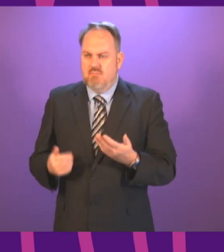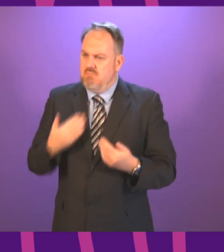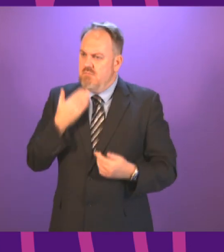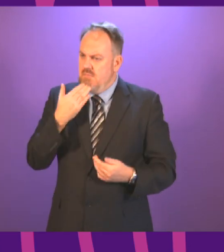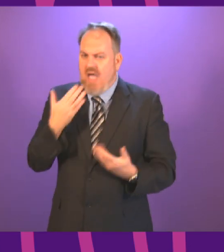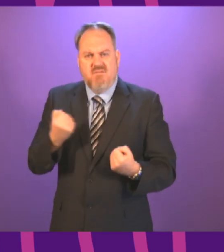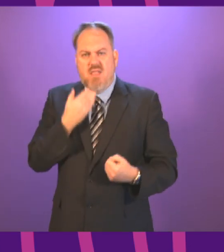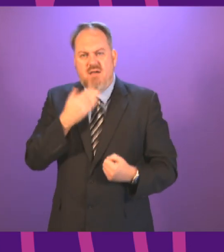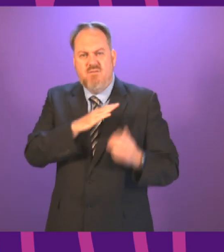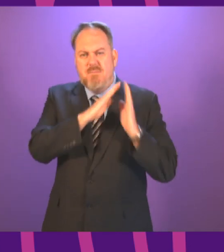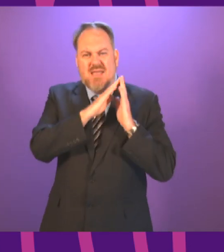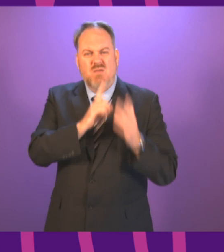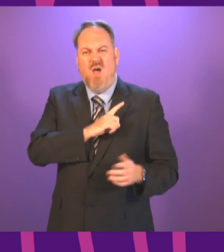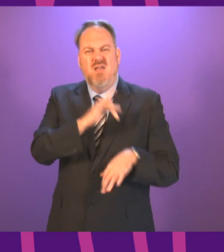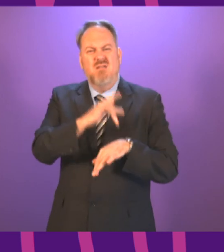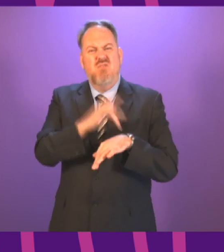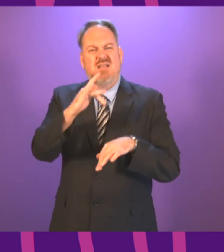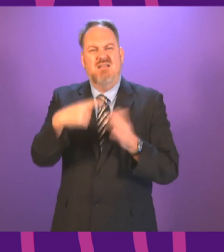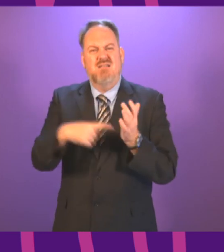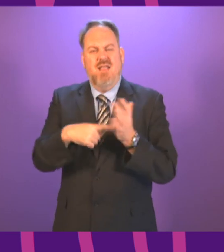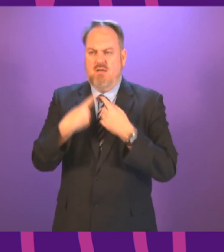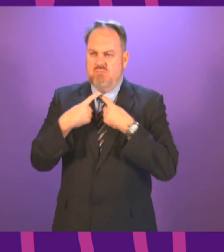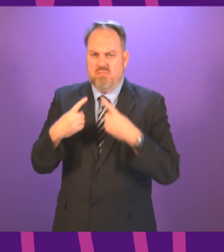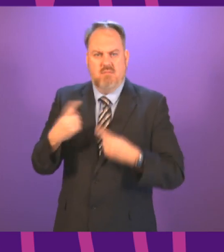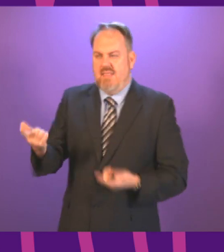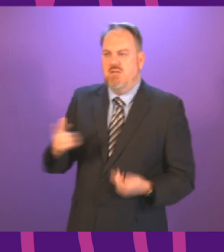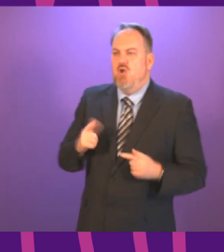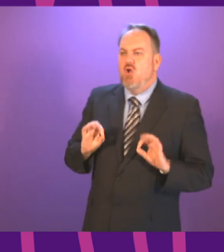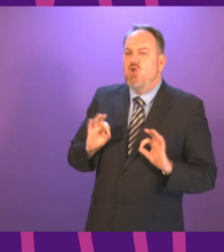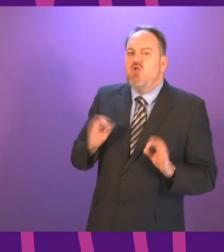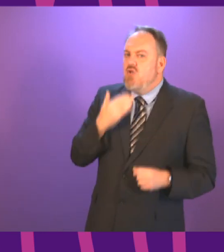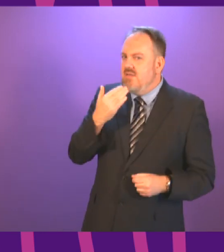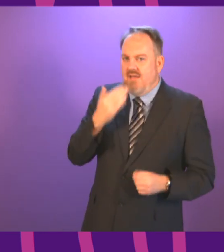short of beds and staff, why would Professor Taylor directly state that we are? It is not